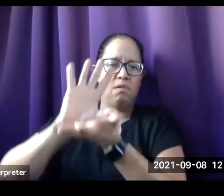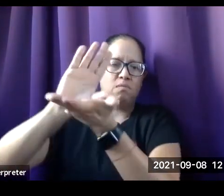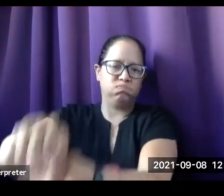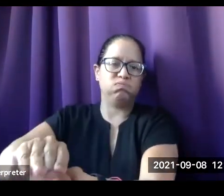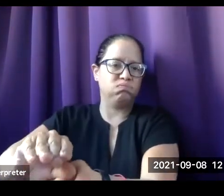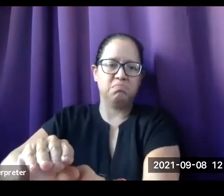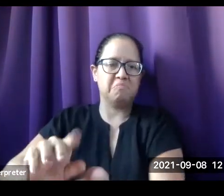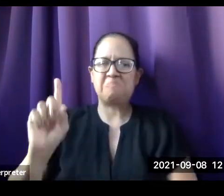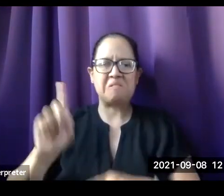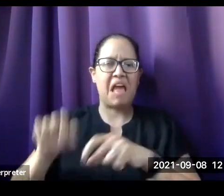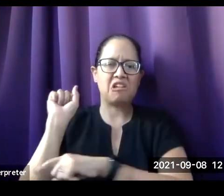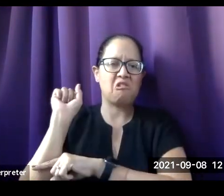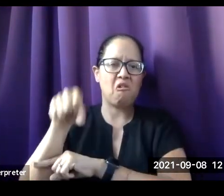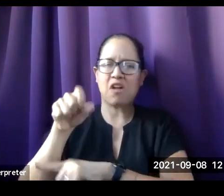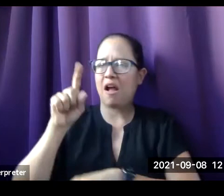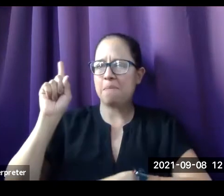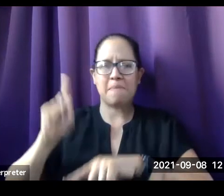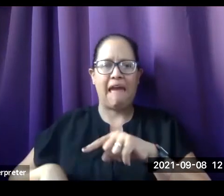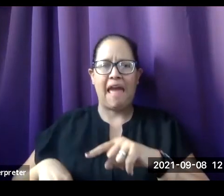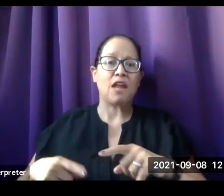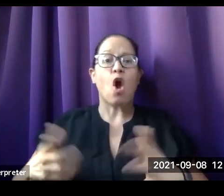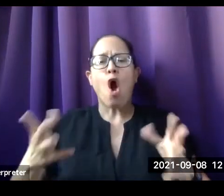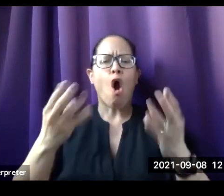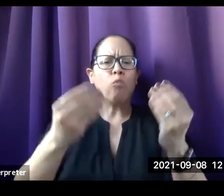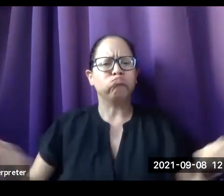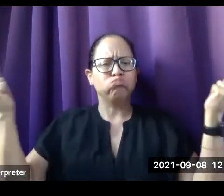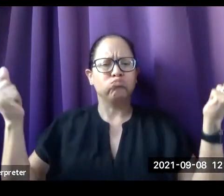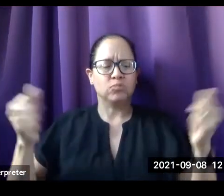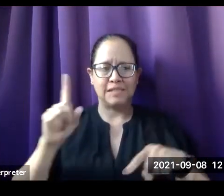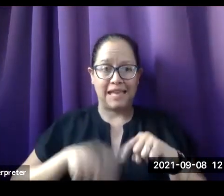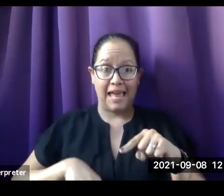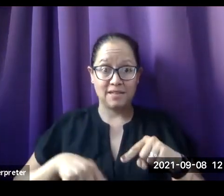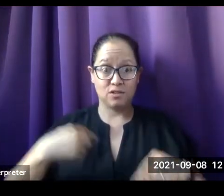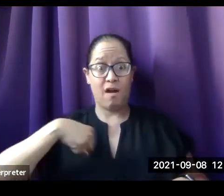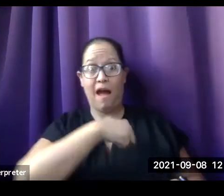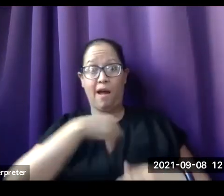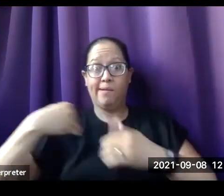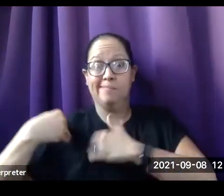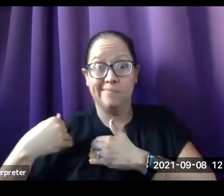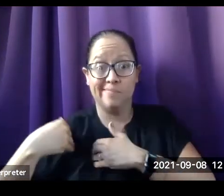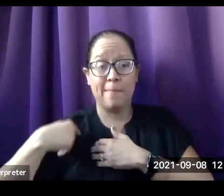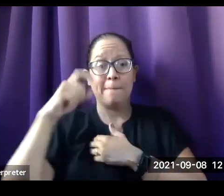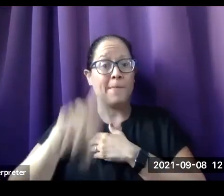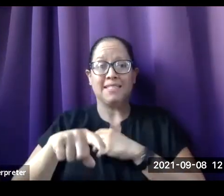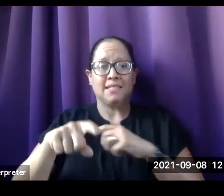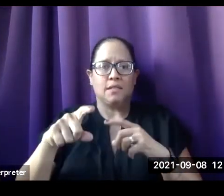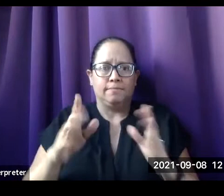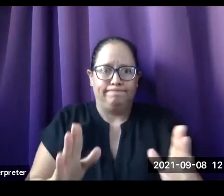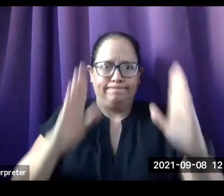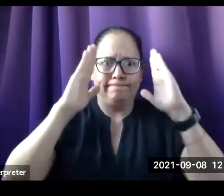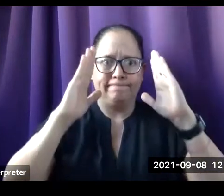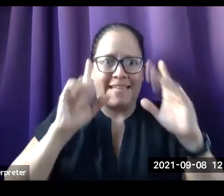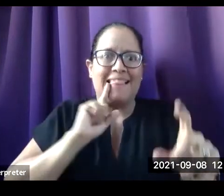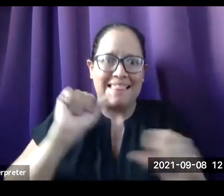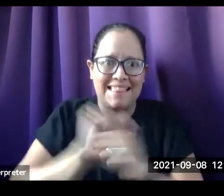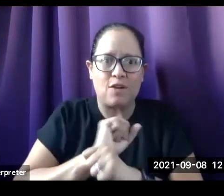That's why abstraction is so dangerous, because it means we're not paying attention to the details that quite literally are killing us.